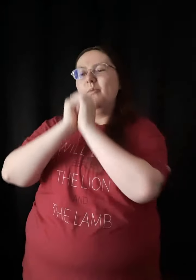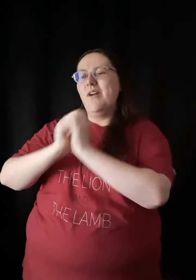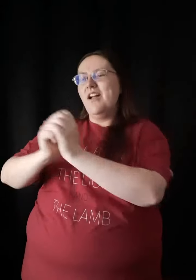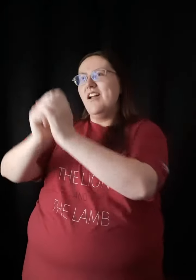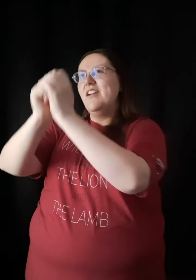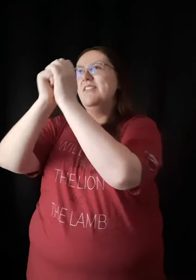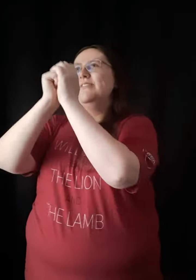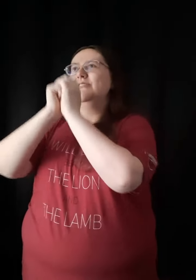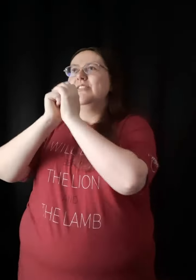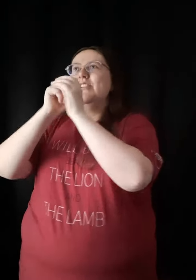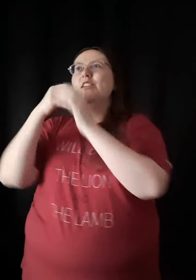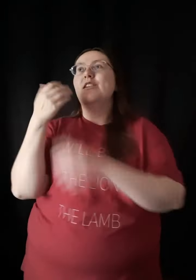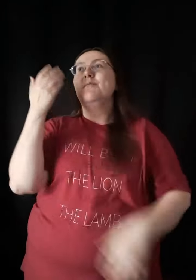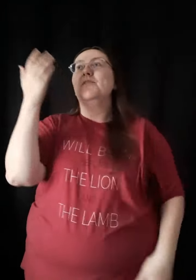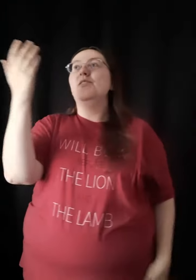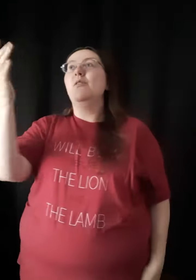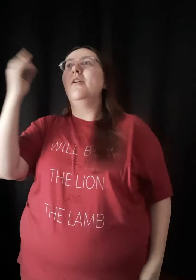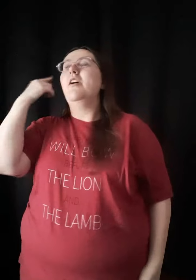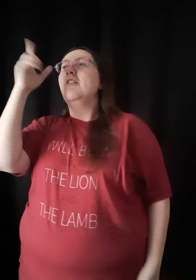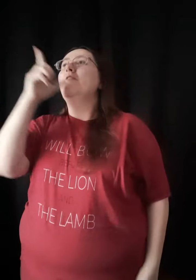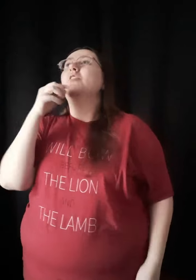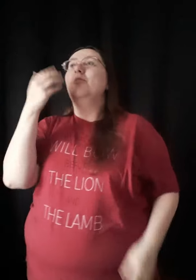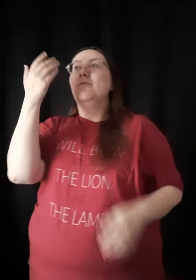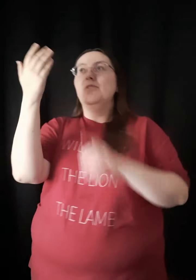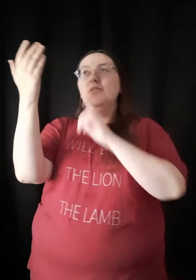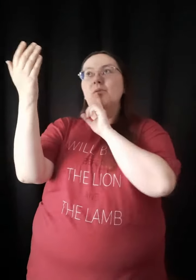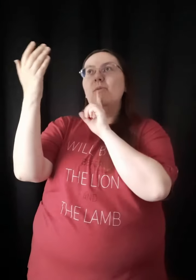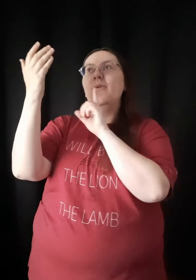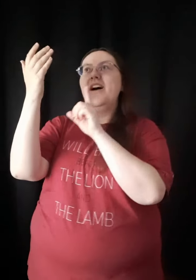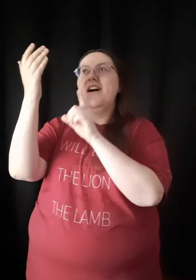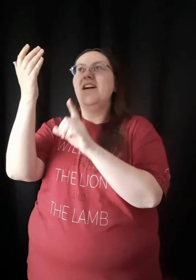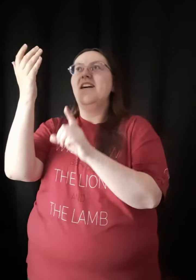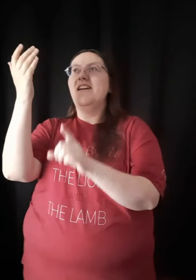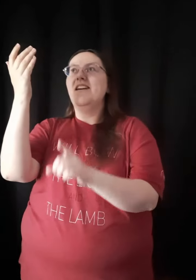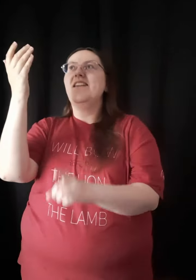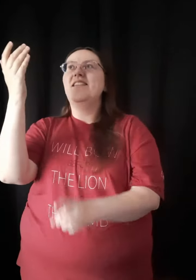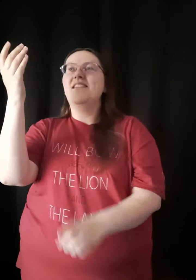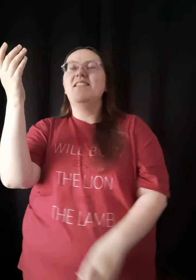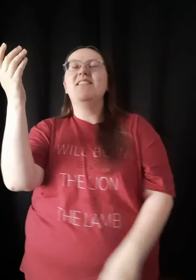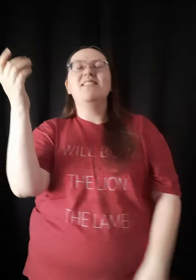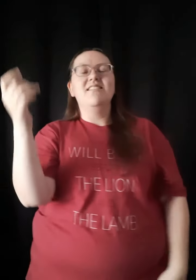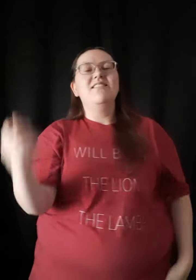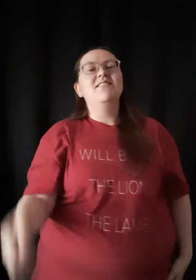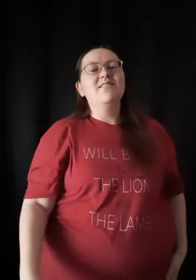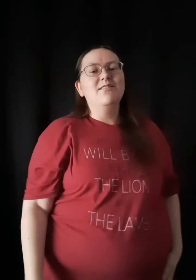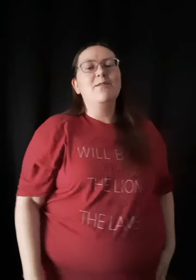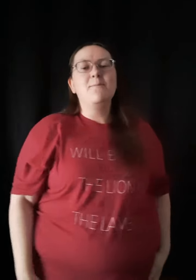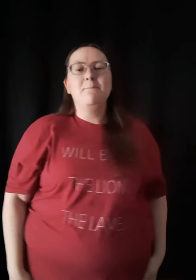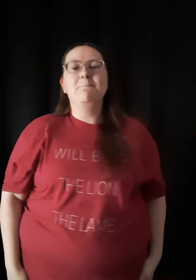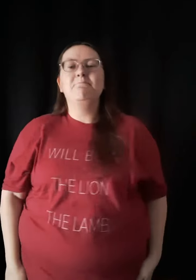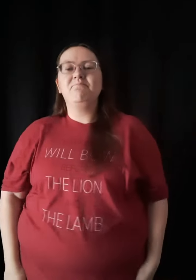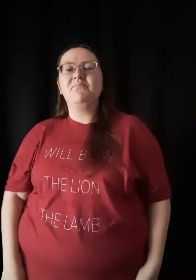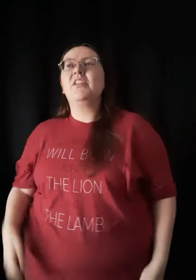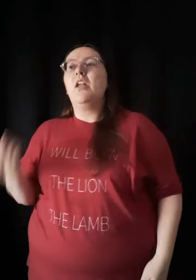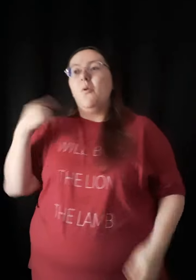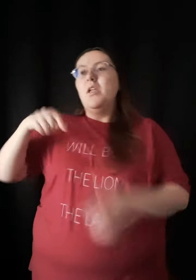We worship You for who you are Come on, come on, sing it again, we worship